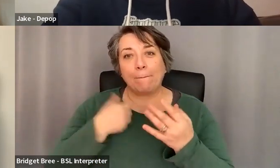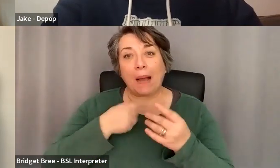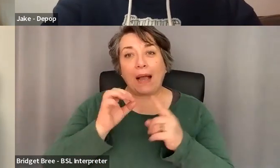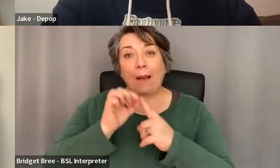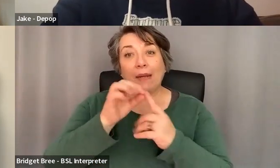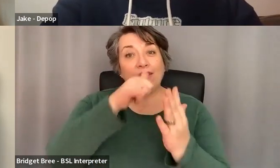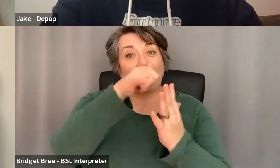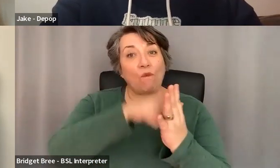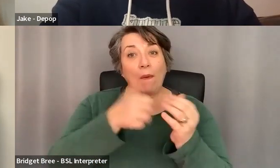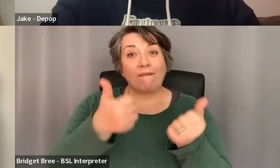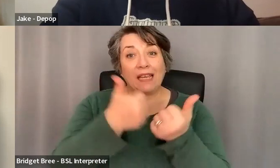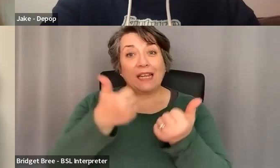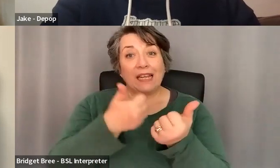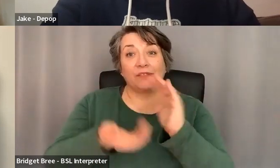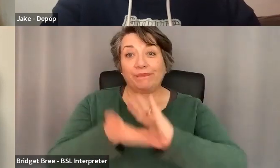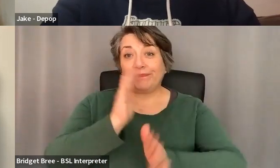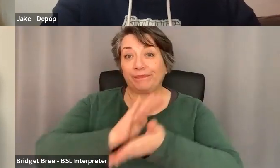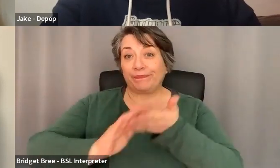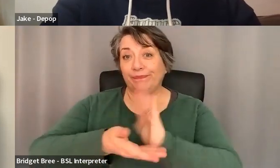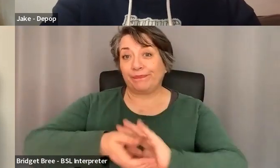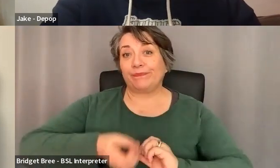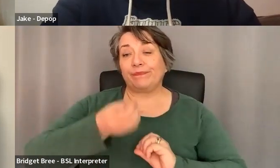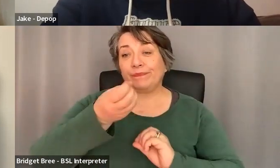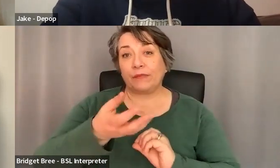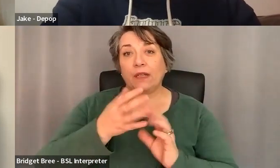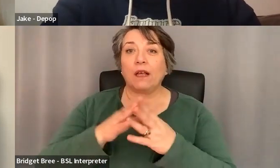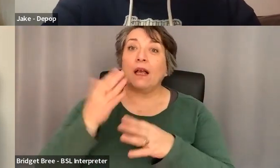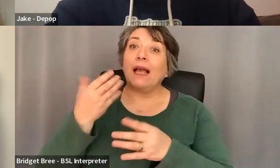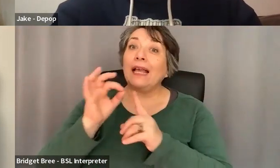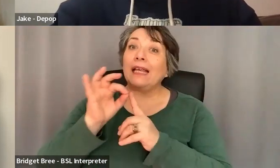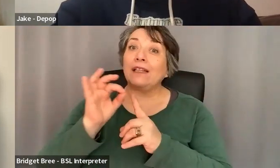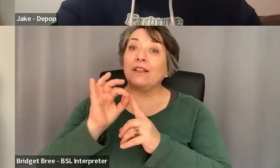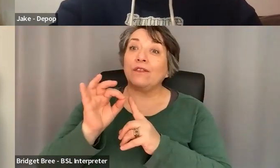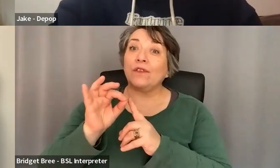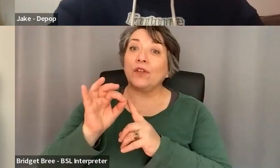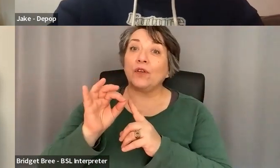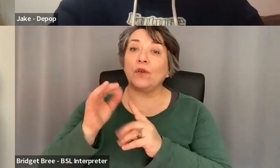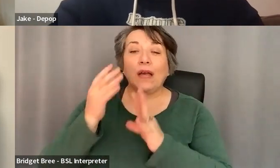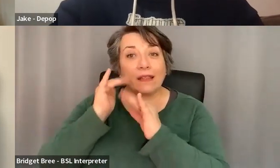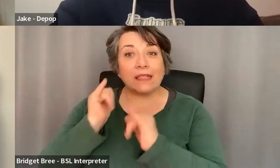I've gone through the process. I've I've done I really well in an interview or in the skills test.